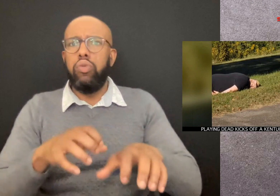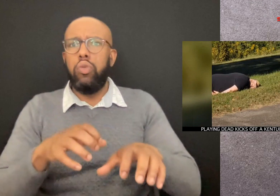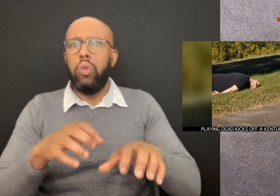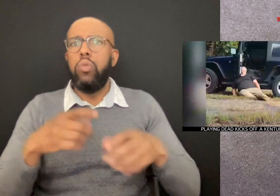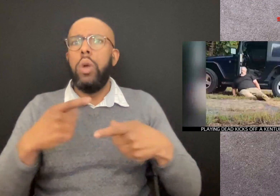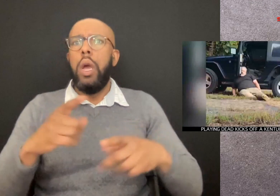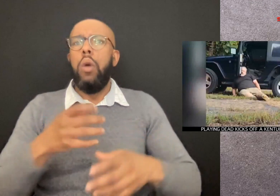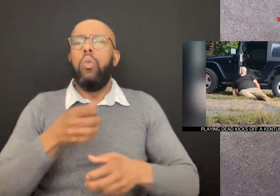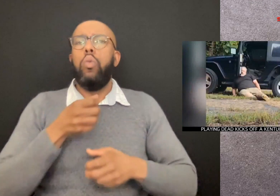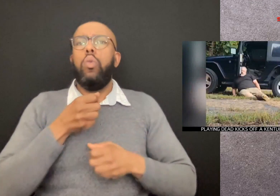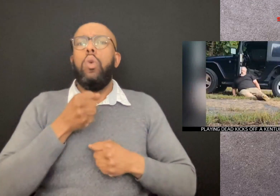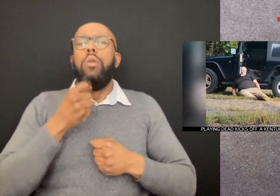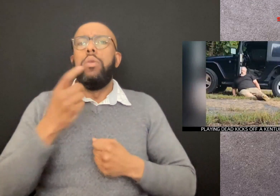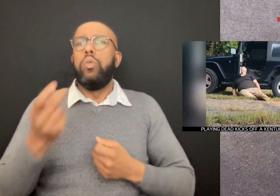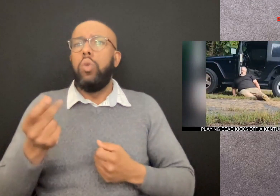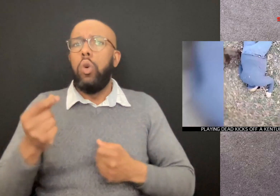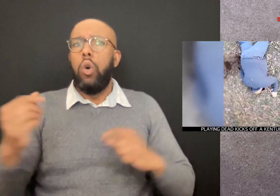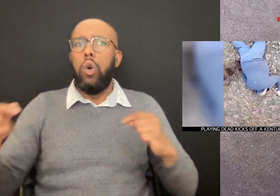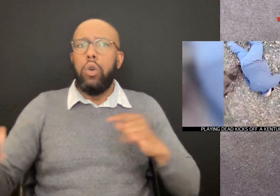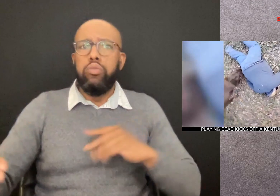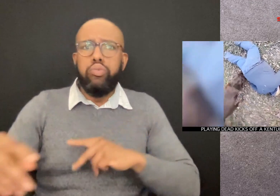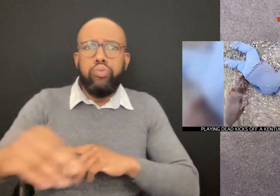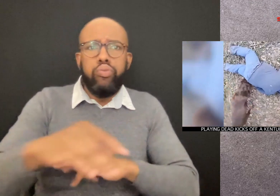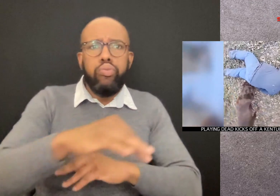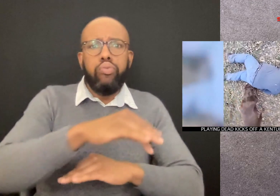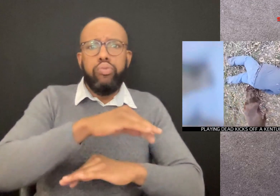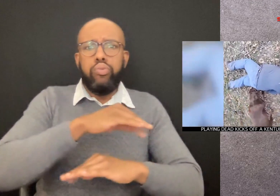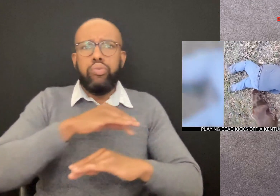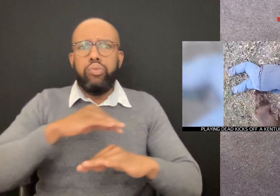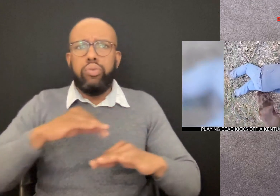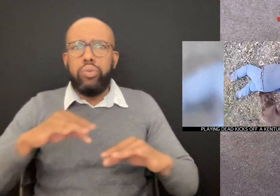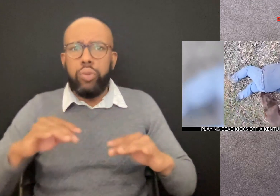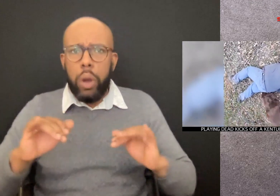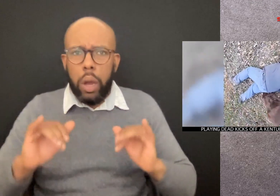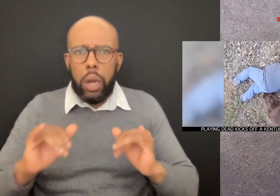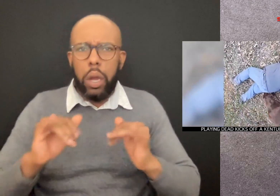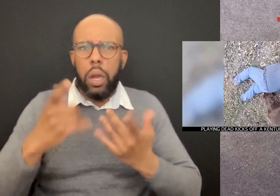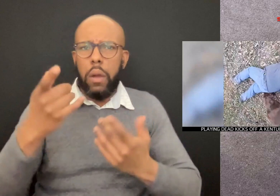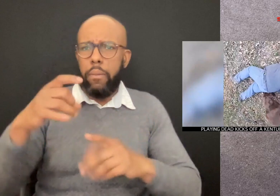He pose laying face down in icy Creek holding his breath while his dog splashed around.